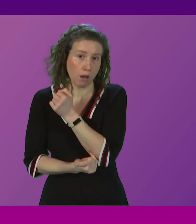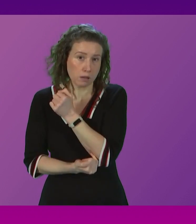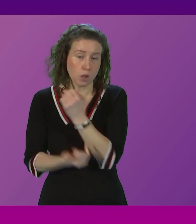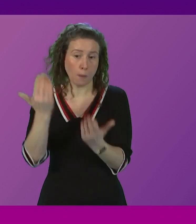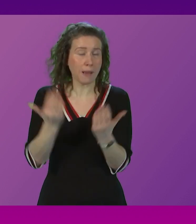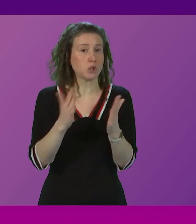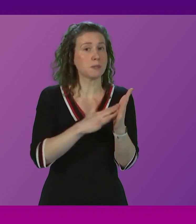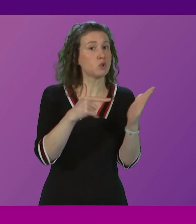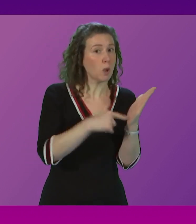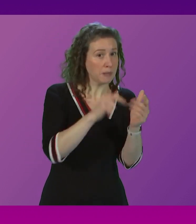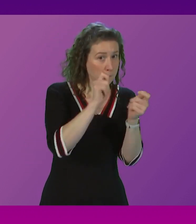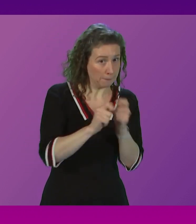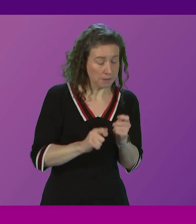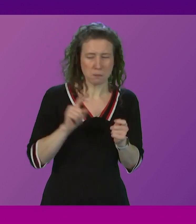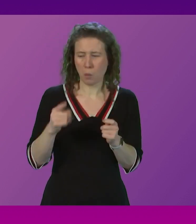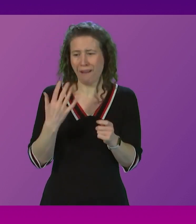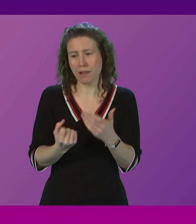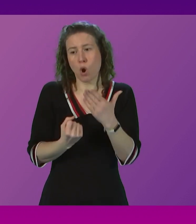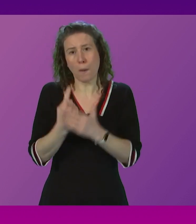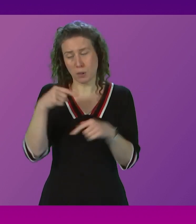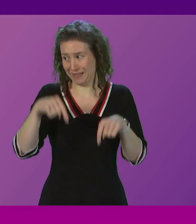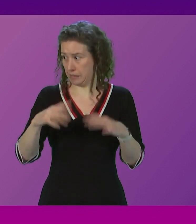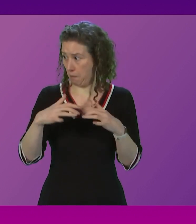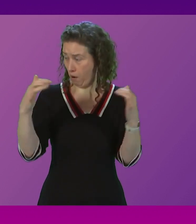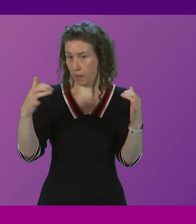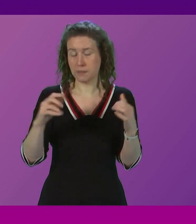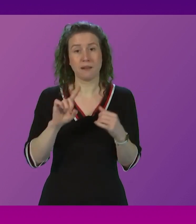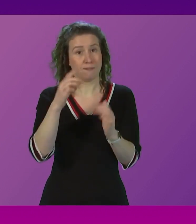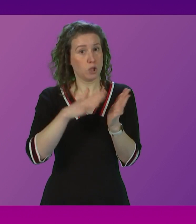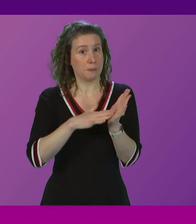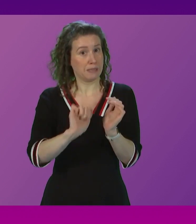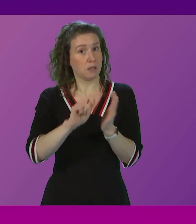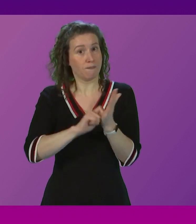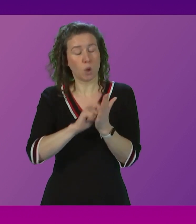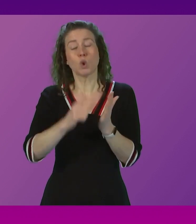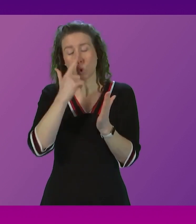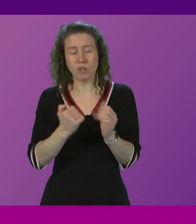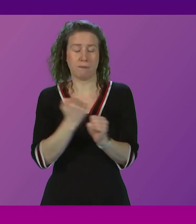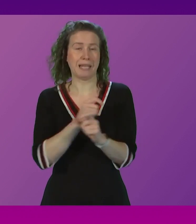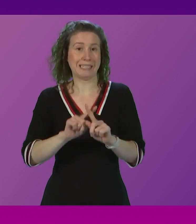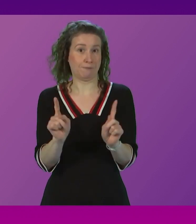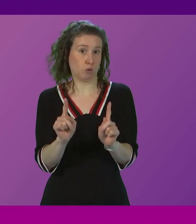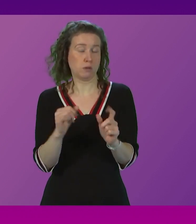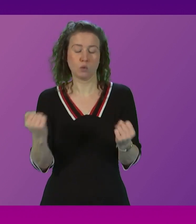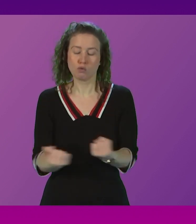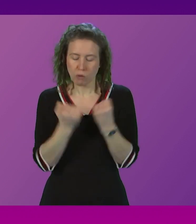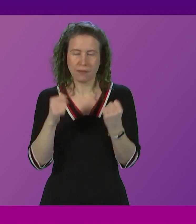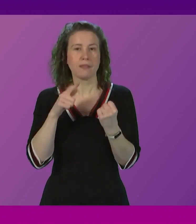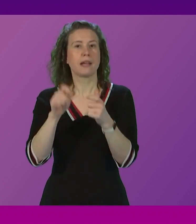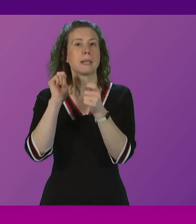Michelle Thomson’s amendment. We had an opportunity in Parliament; the First Minister’s vote could have made a difference that would have strengthened that element of the bill.